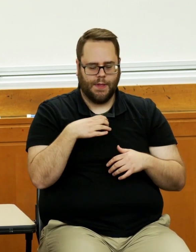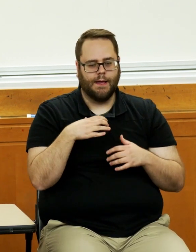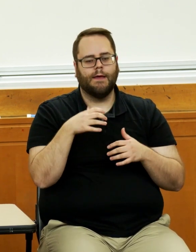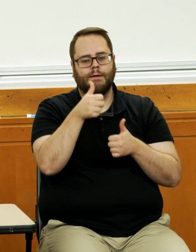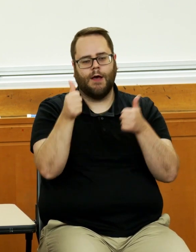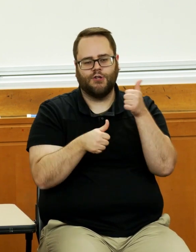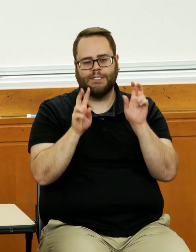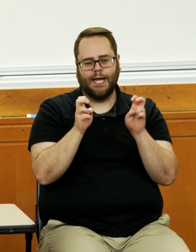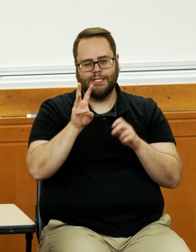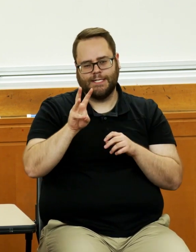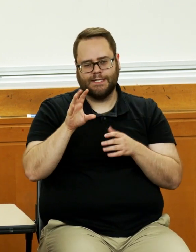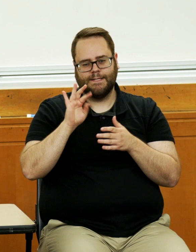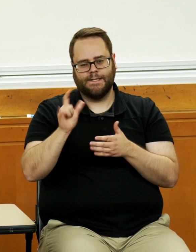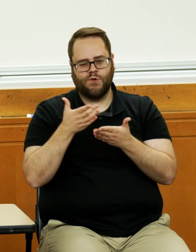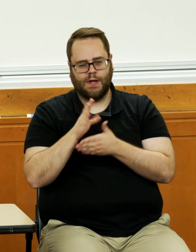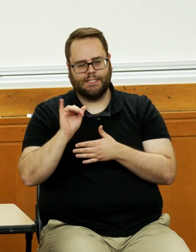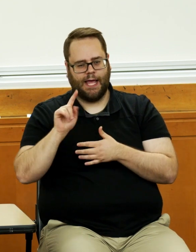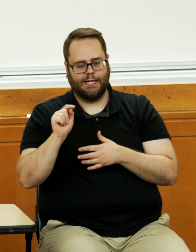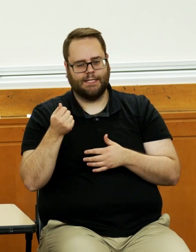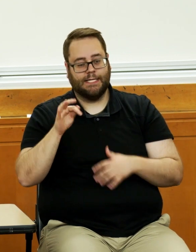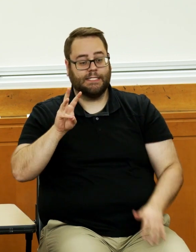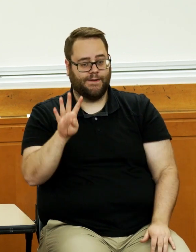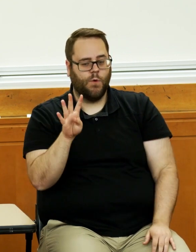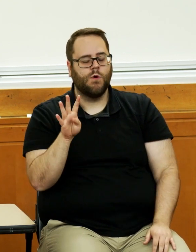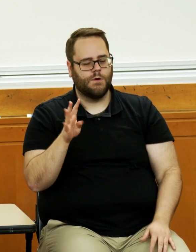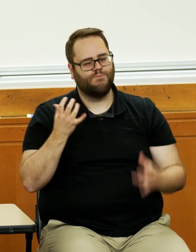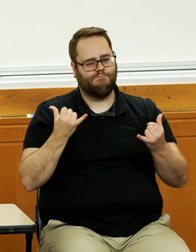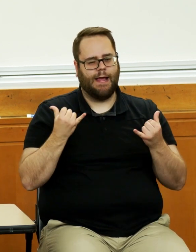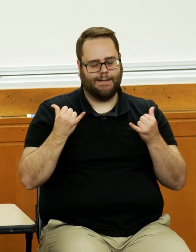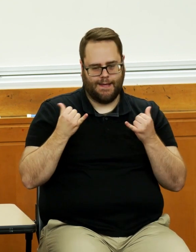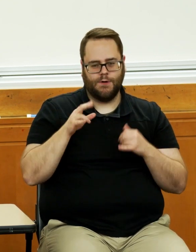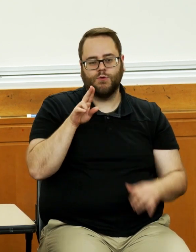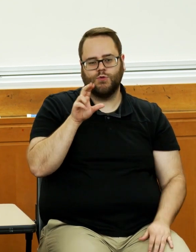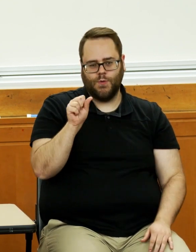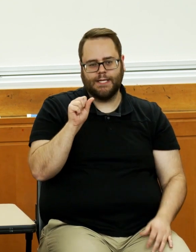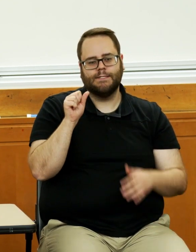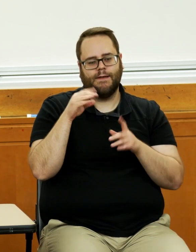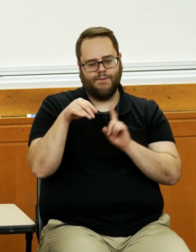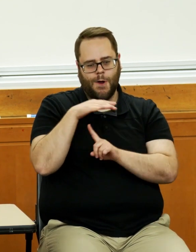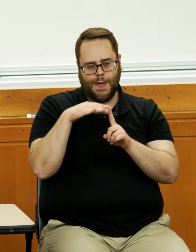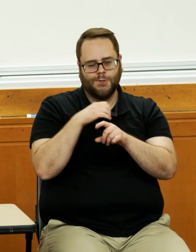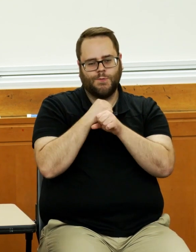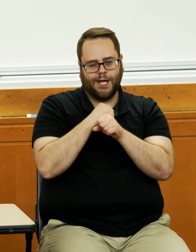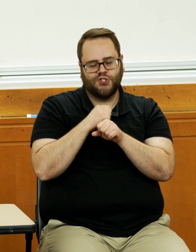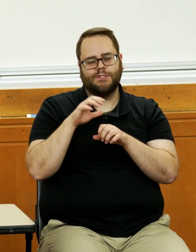Civil Rights Act of 1964 that's being investigated by the U.S Environmental Protection Agency and